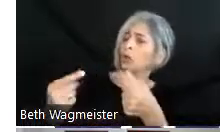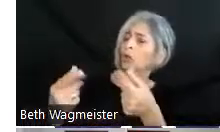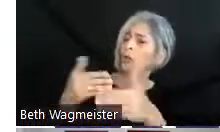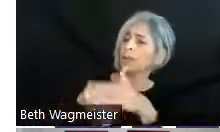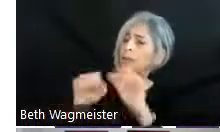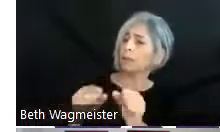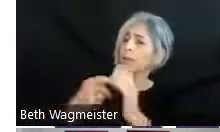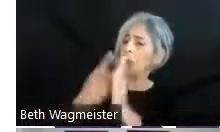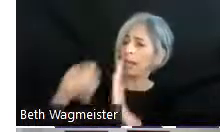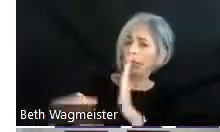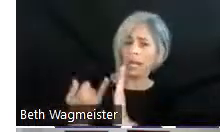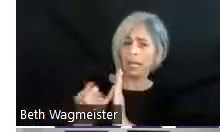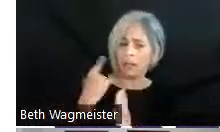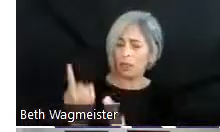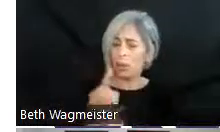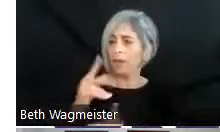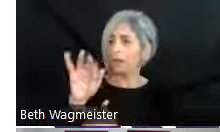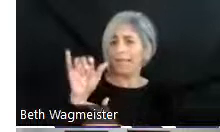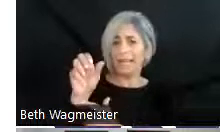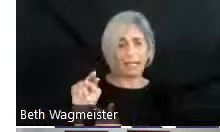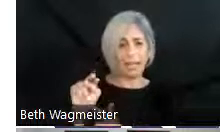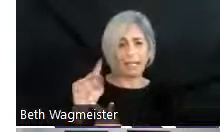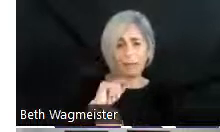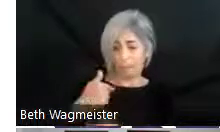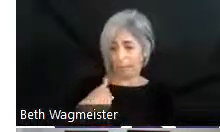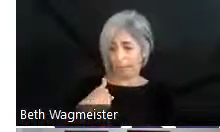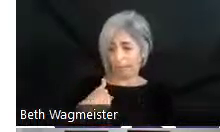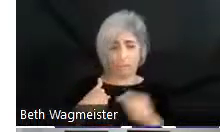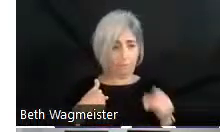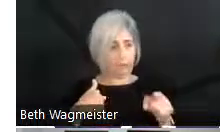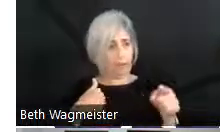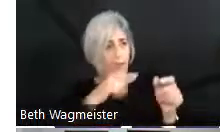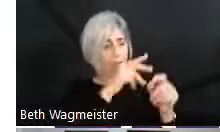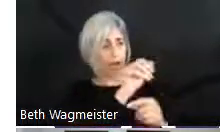She was my only liaison between myself, the accessibility audit, the person who helped